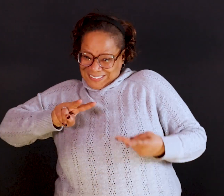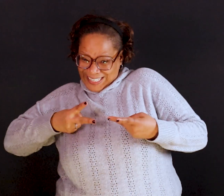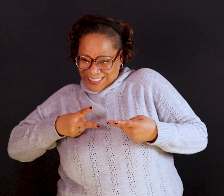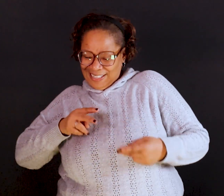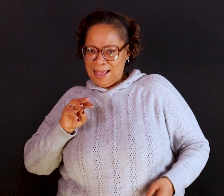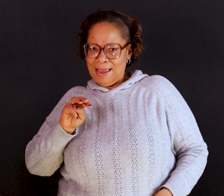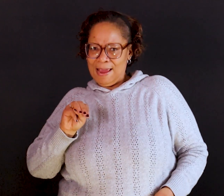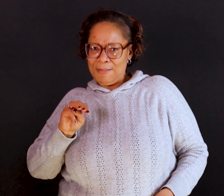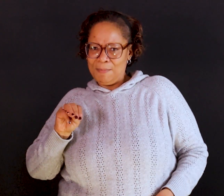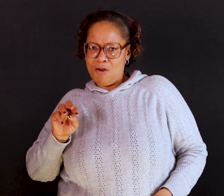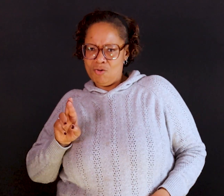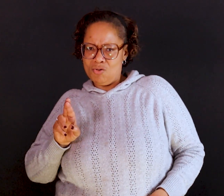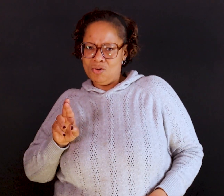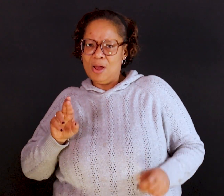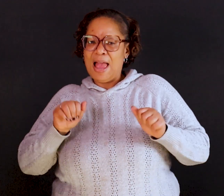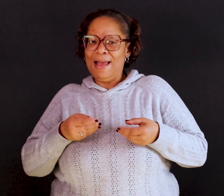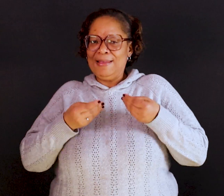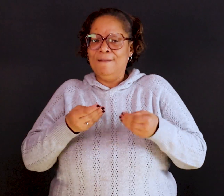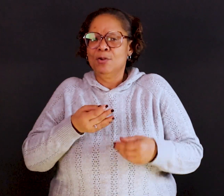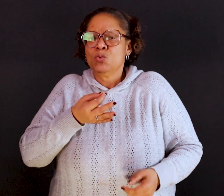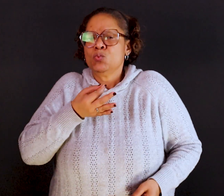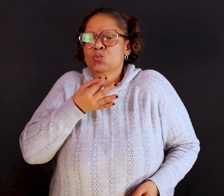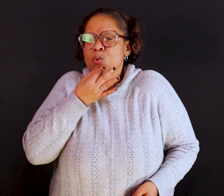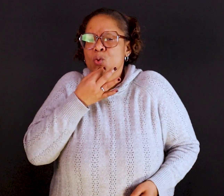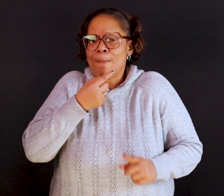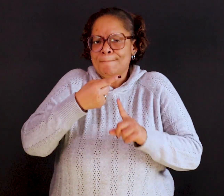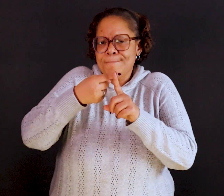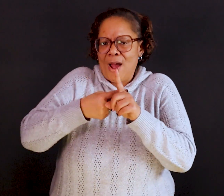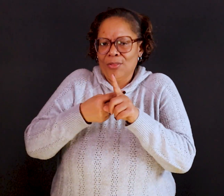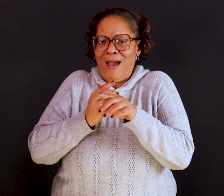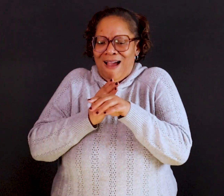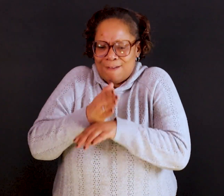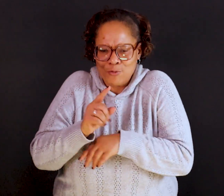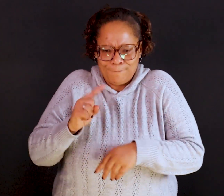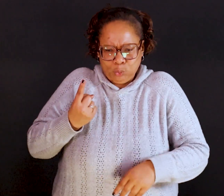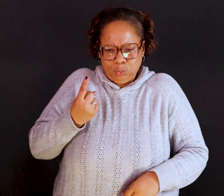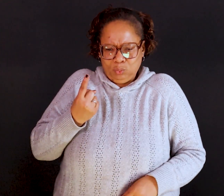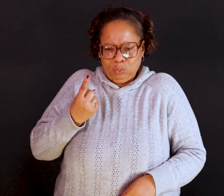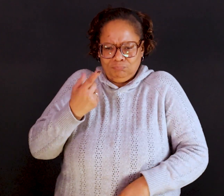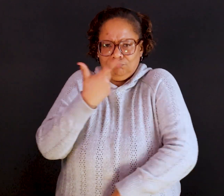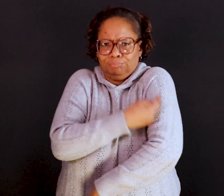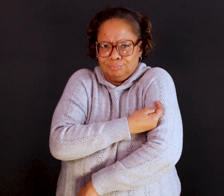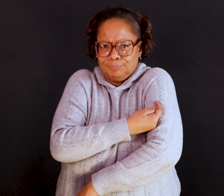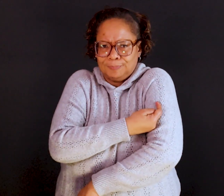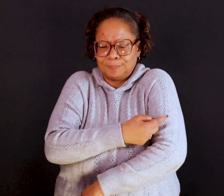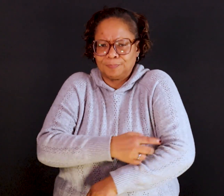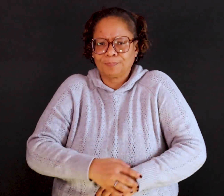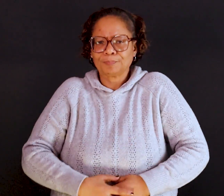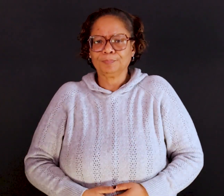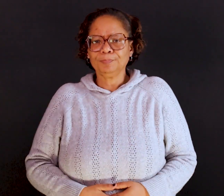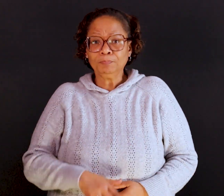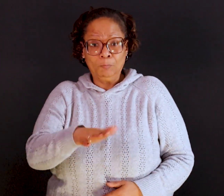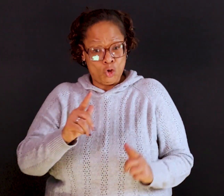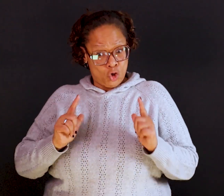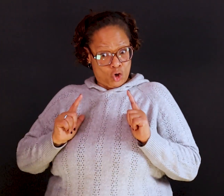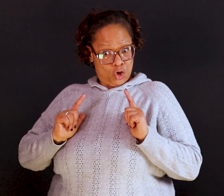The second MMR may be given as soon as a month after the first dose.